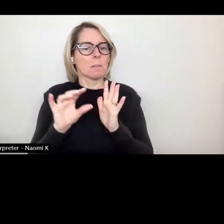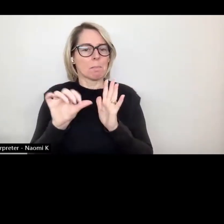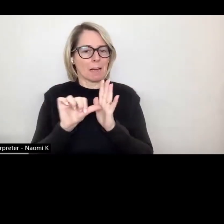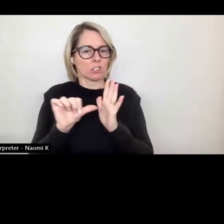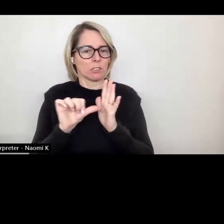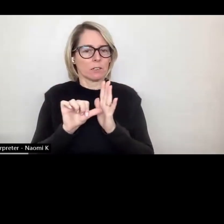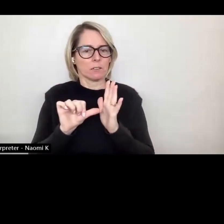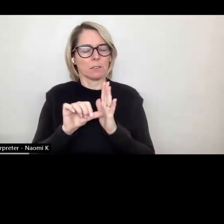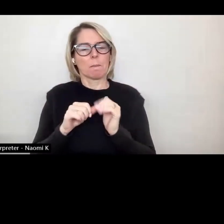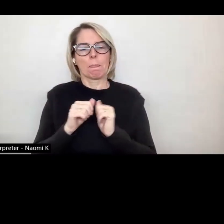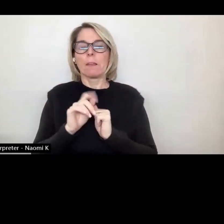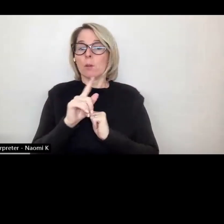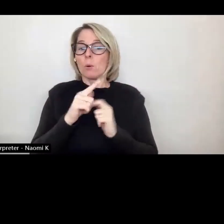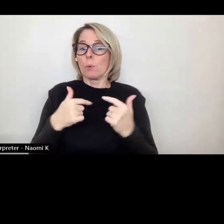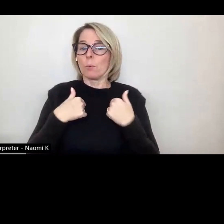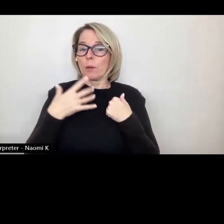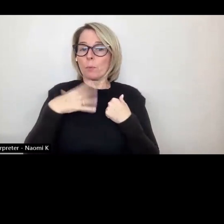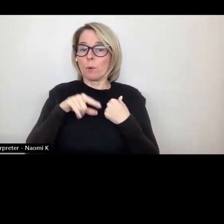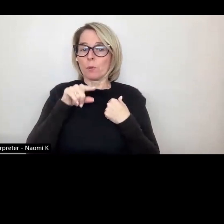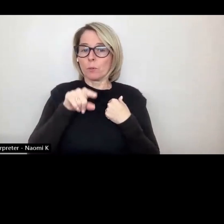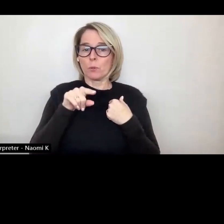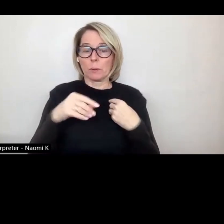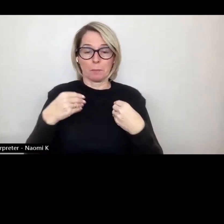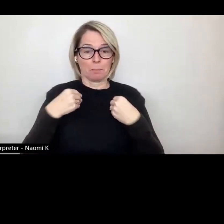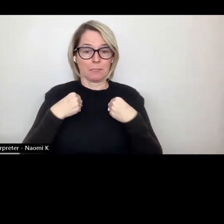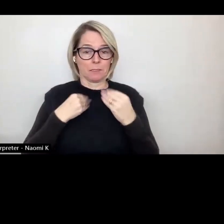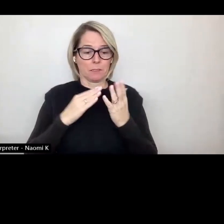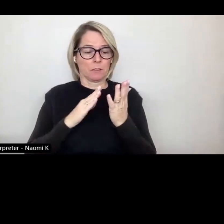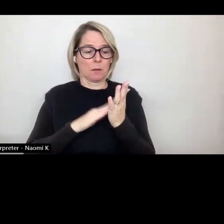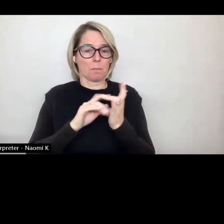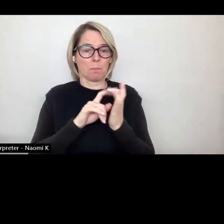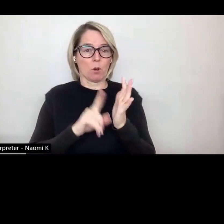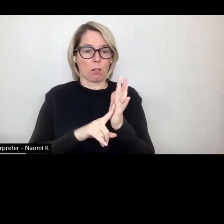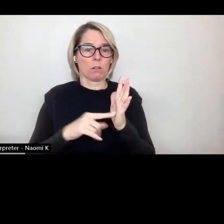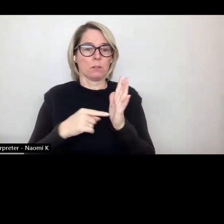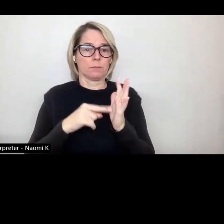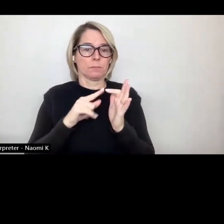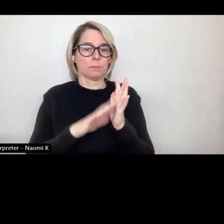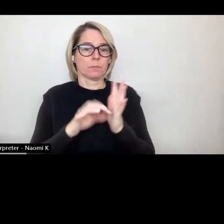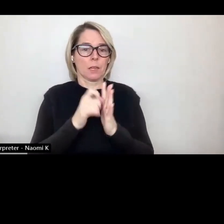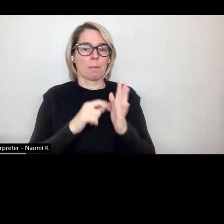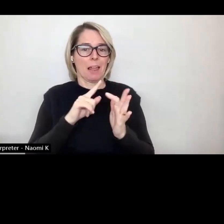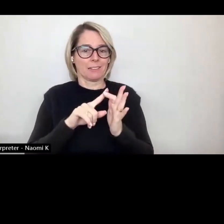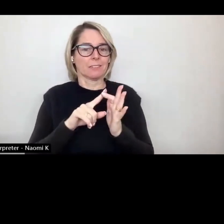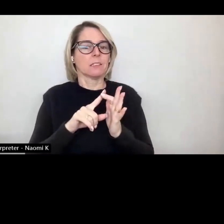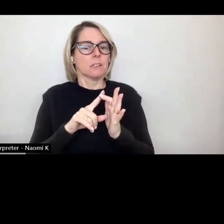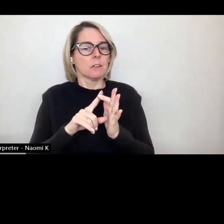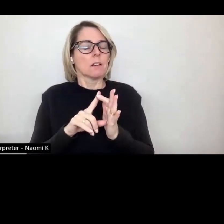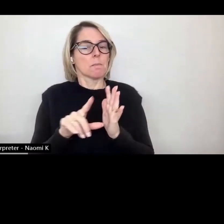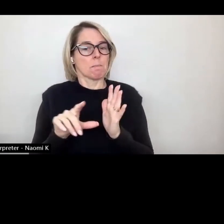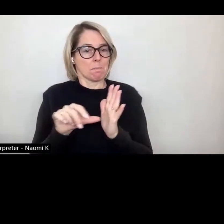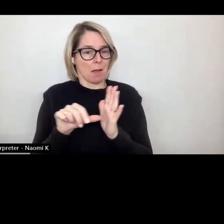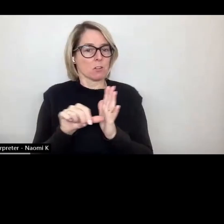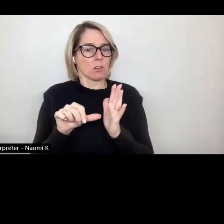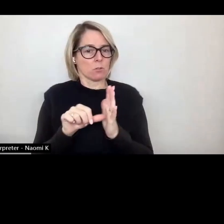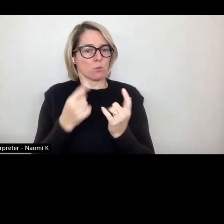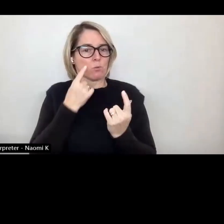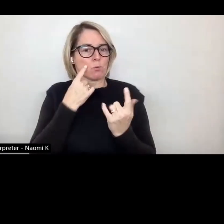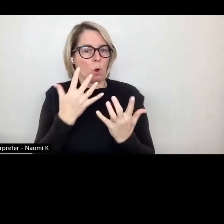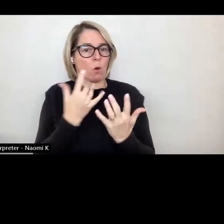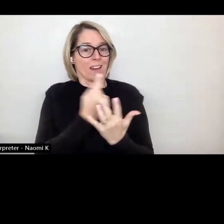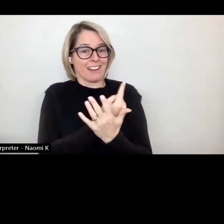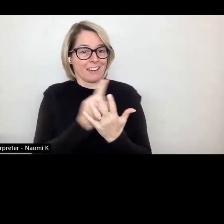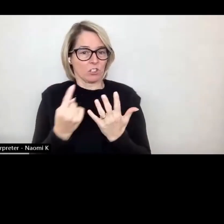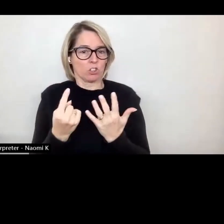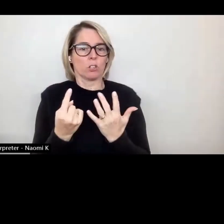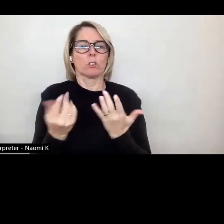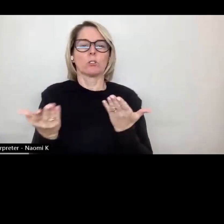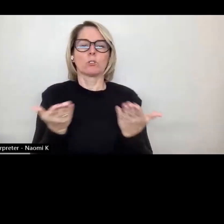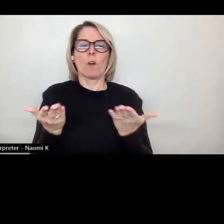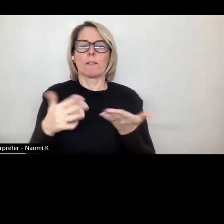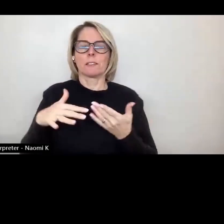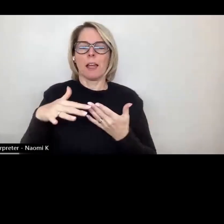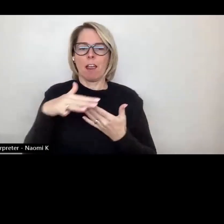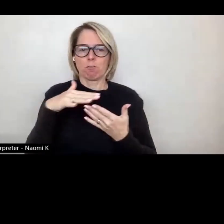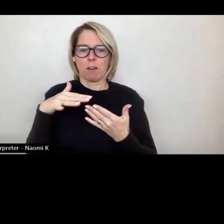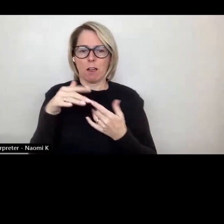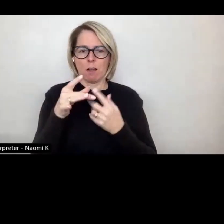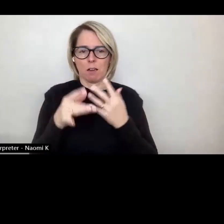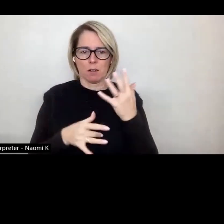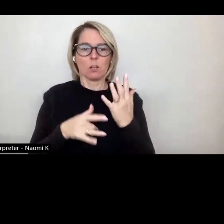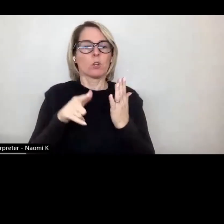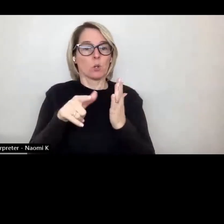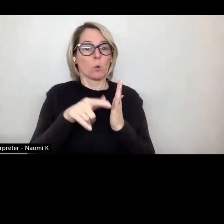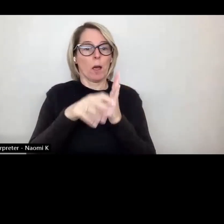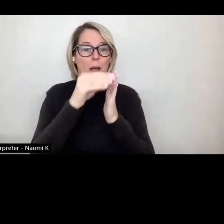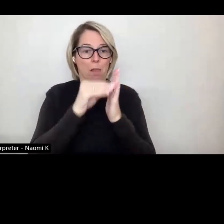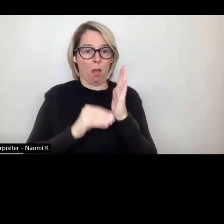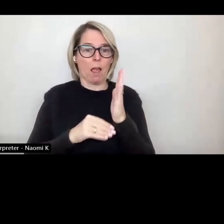Where you are applying for more than one, we need to see in those documents what efficiencies or other benefits you are proposing to deliver